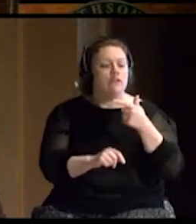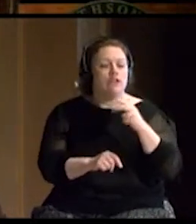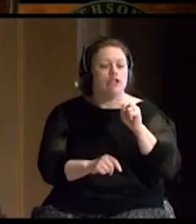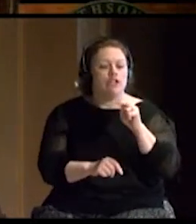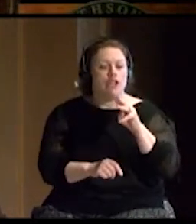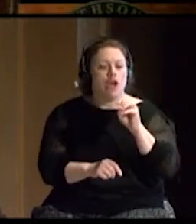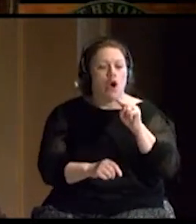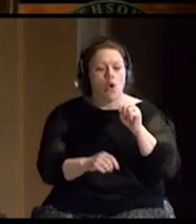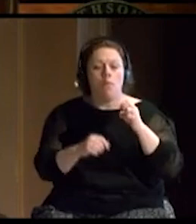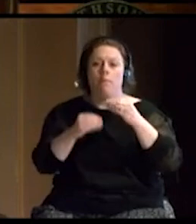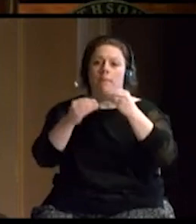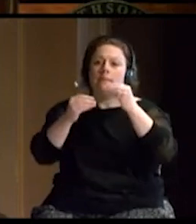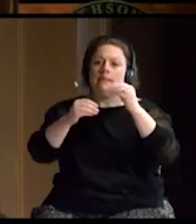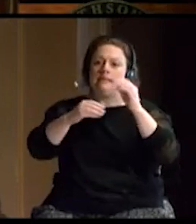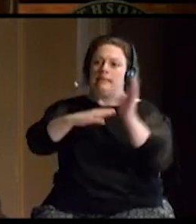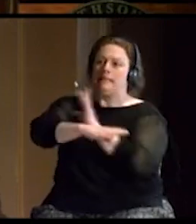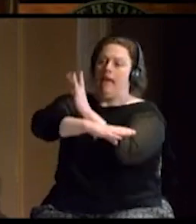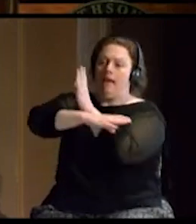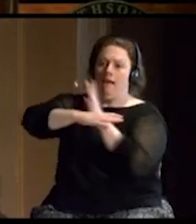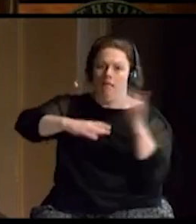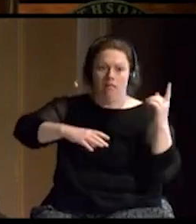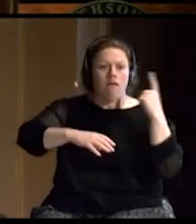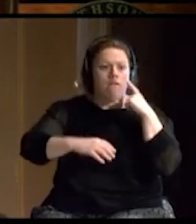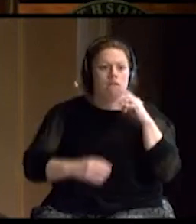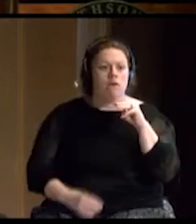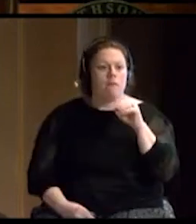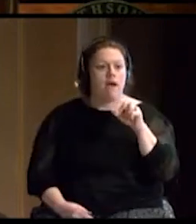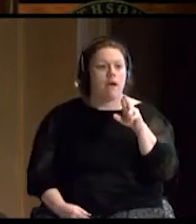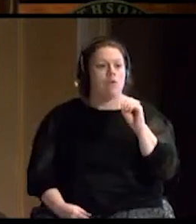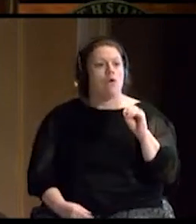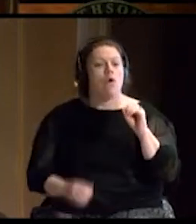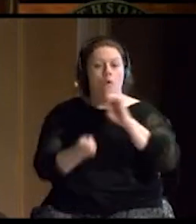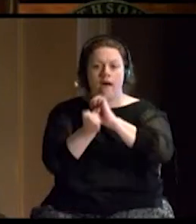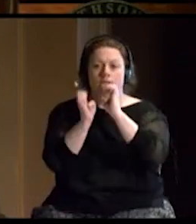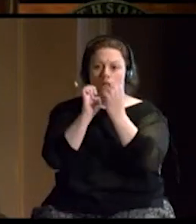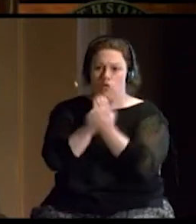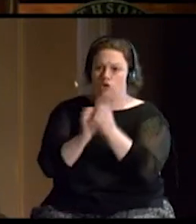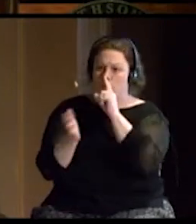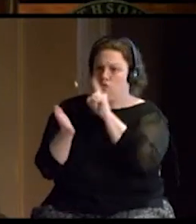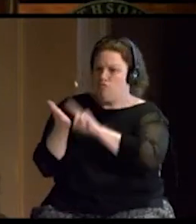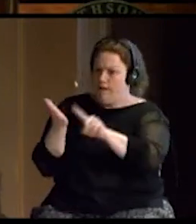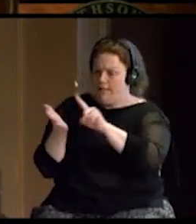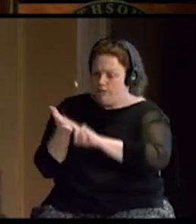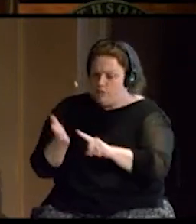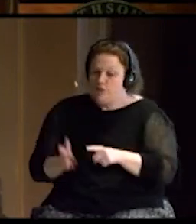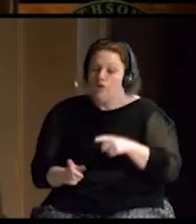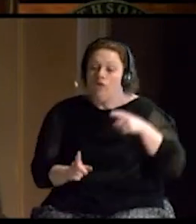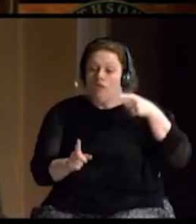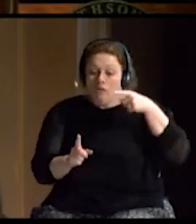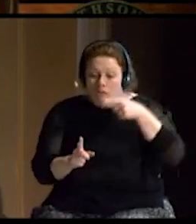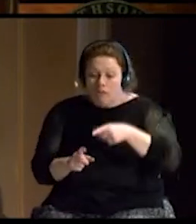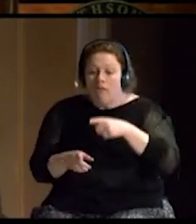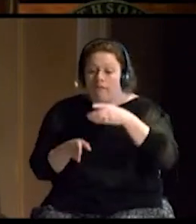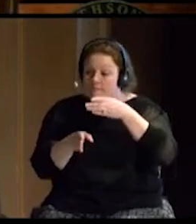for robust inferences in macroevolutionary research. Field work is an important component of his research,